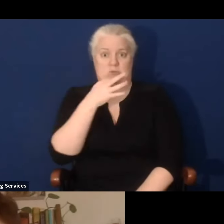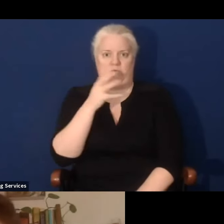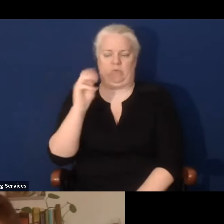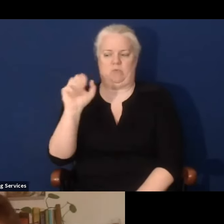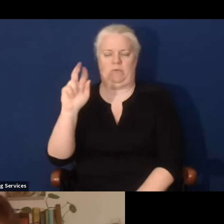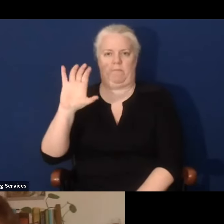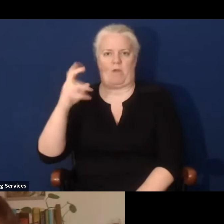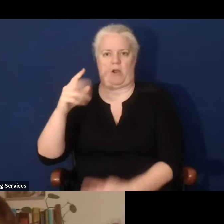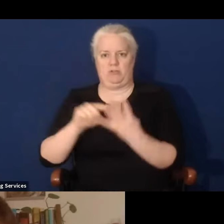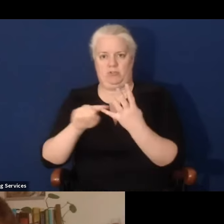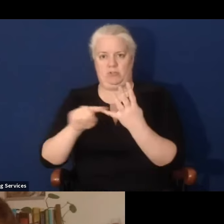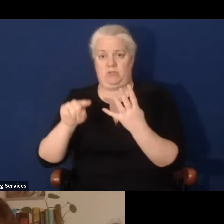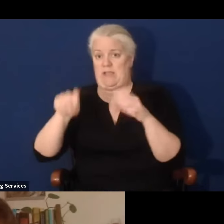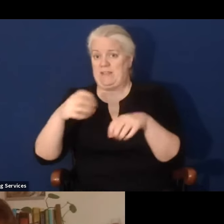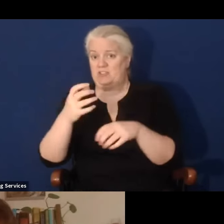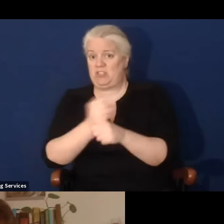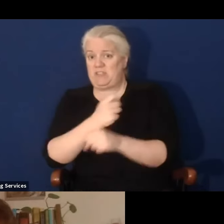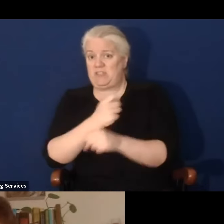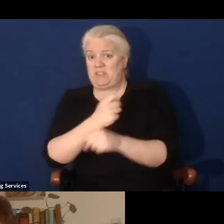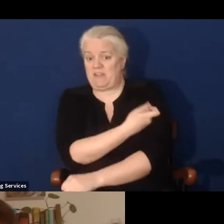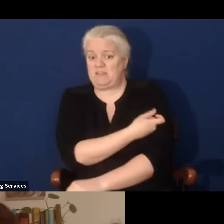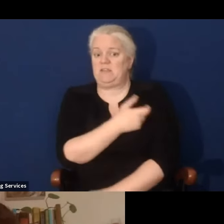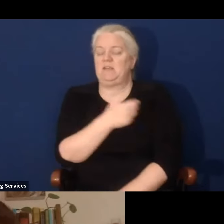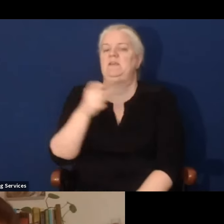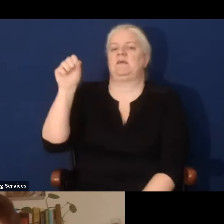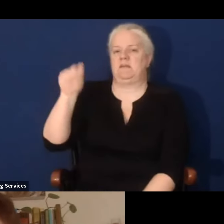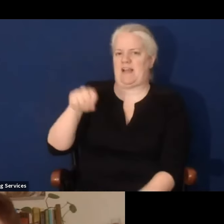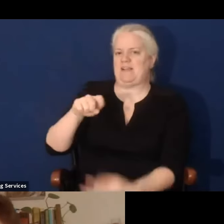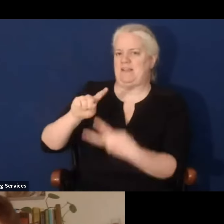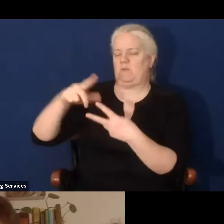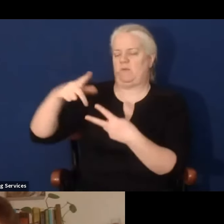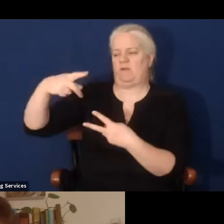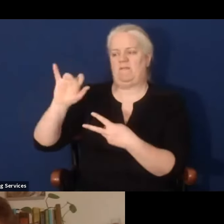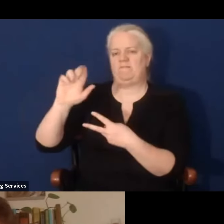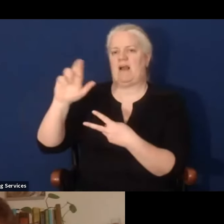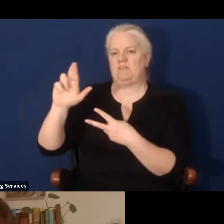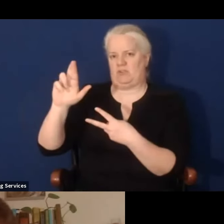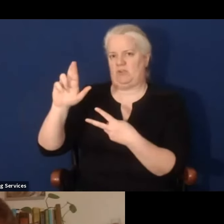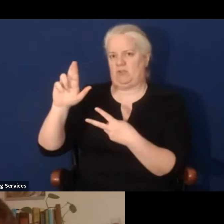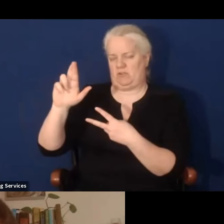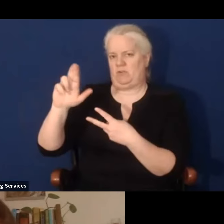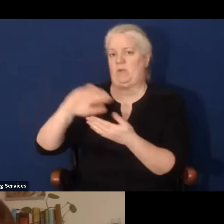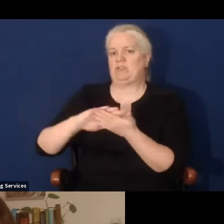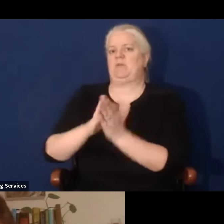Yes. She will be able to get the Pfizer vaccine after March 27th after her 16th birthday. Yes.